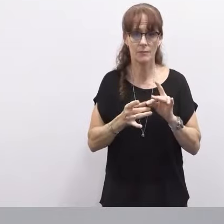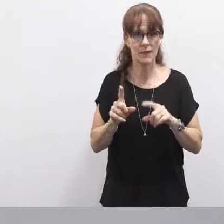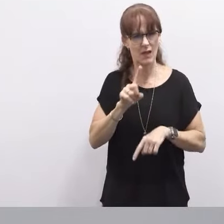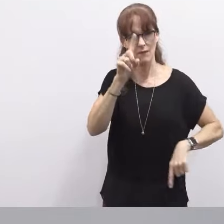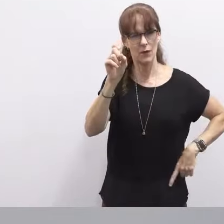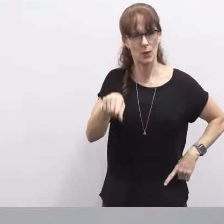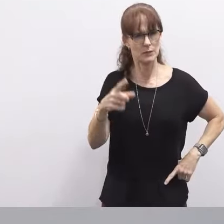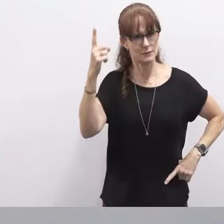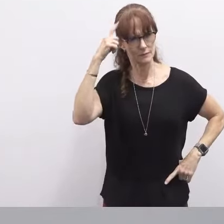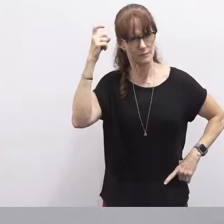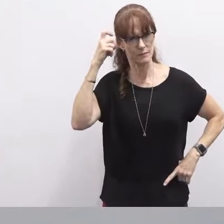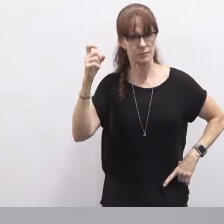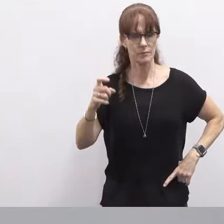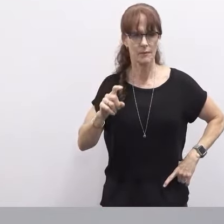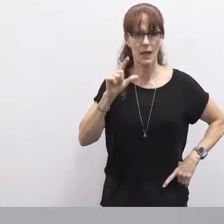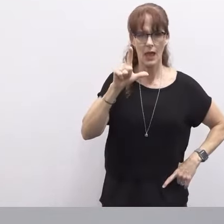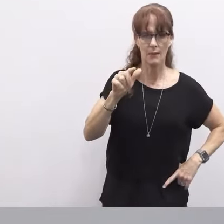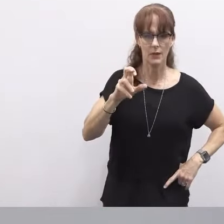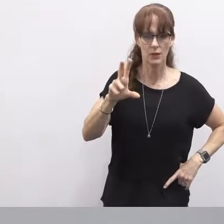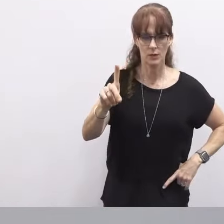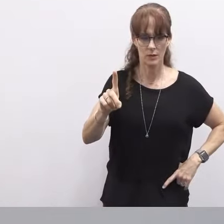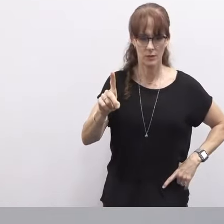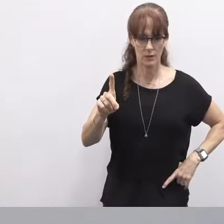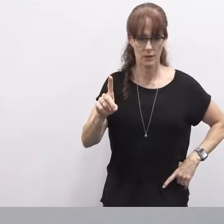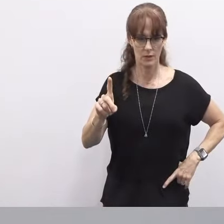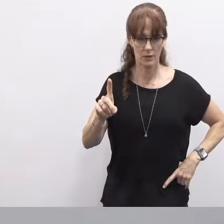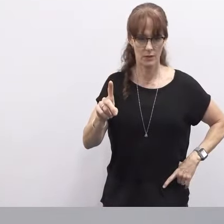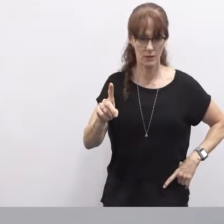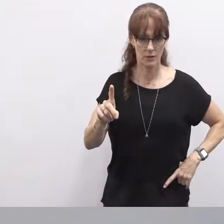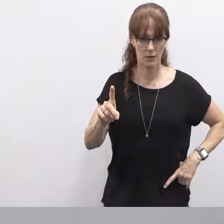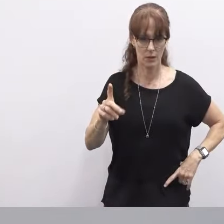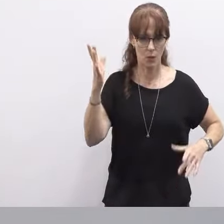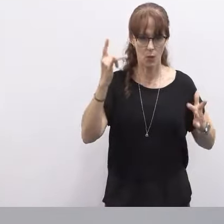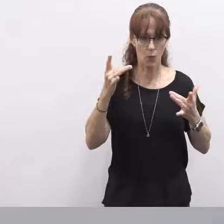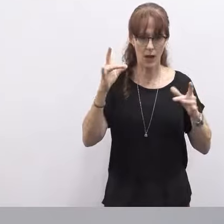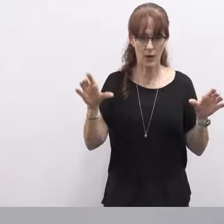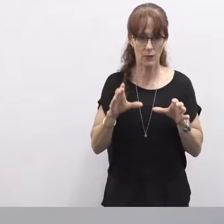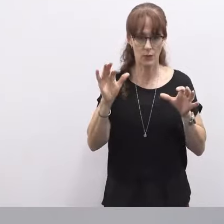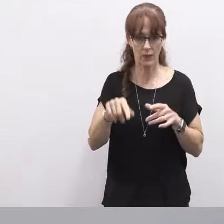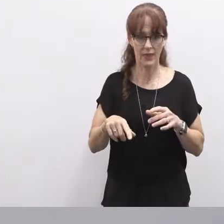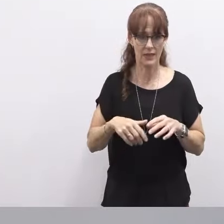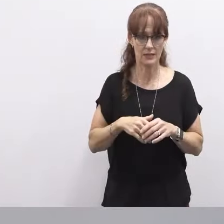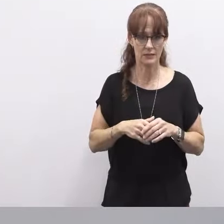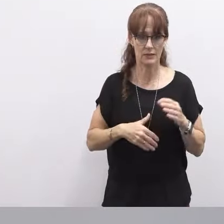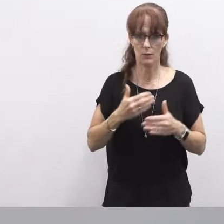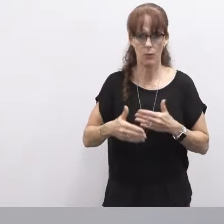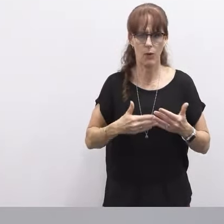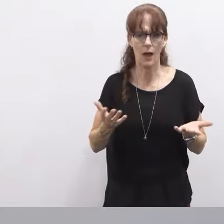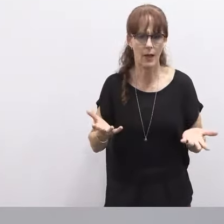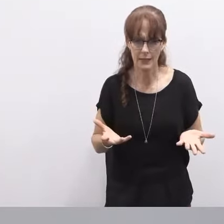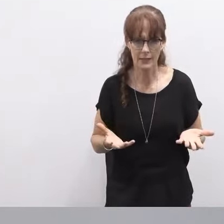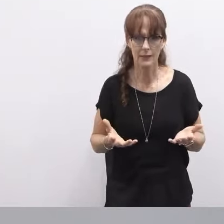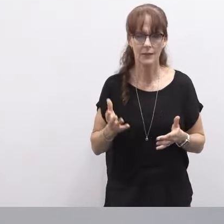about what is the LBUSD vision for this? Why are we doing this process? So there's an element here of,